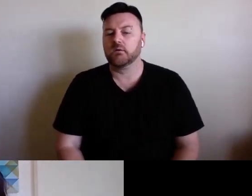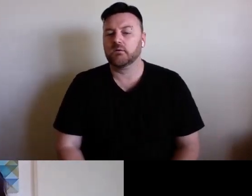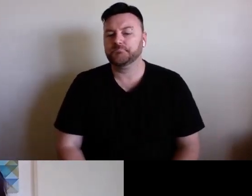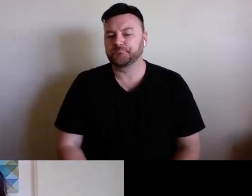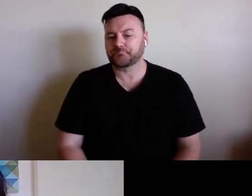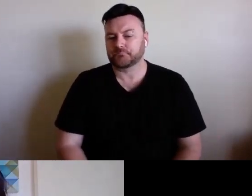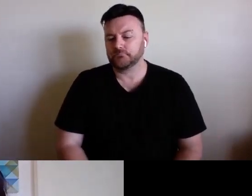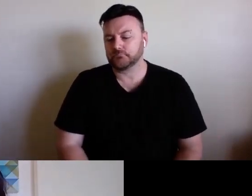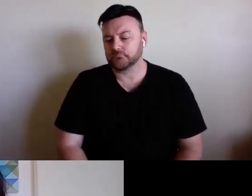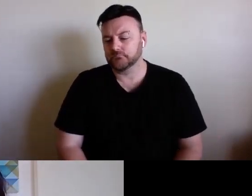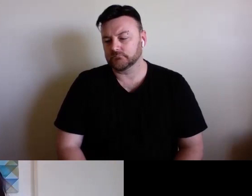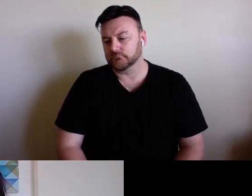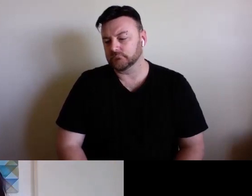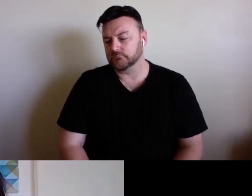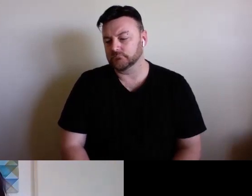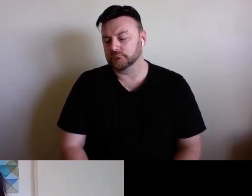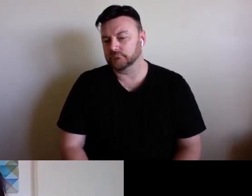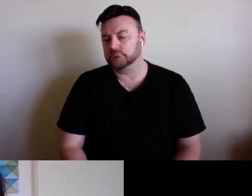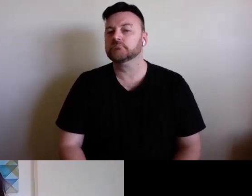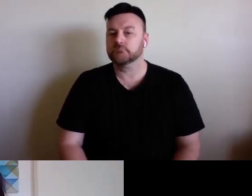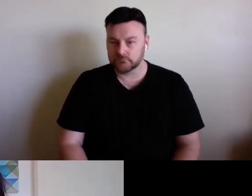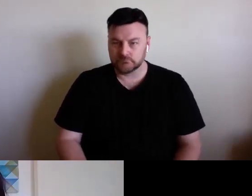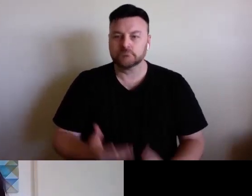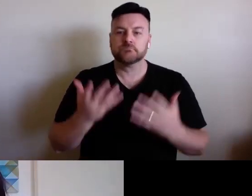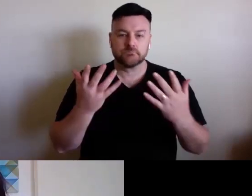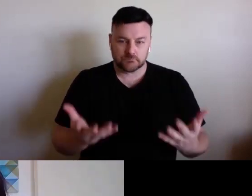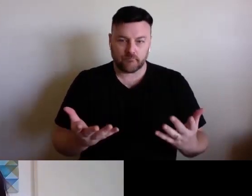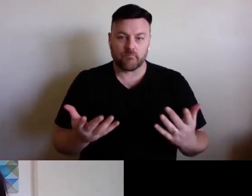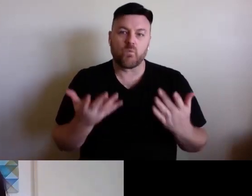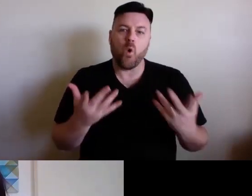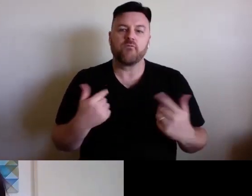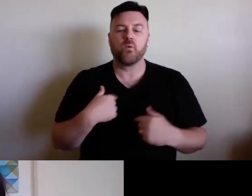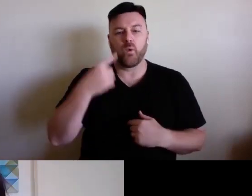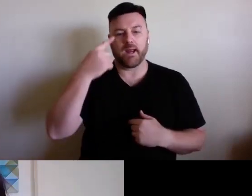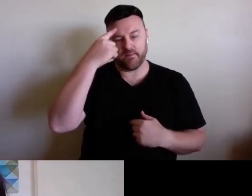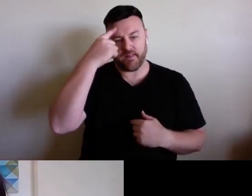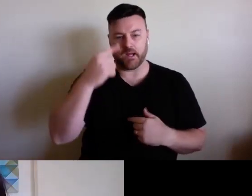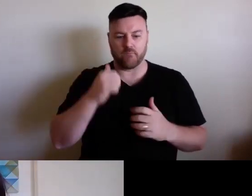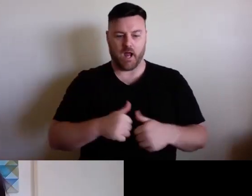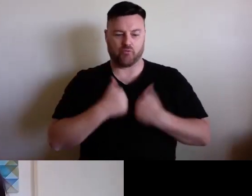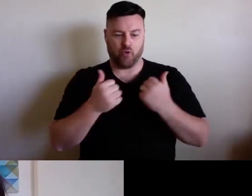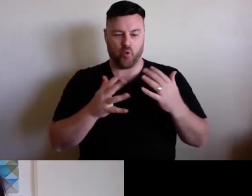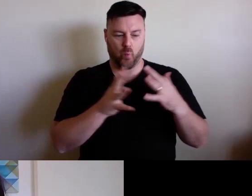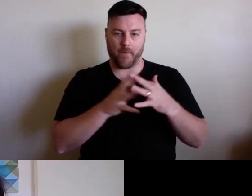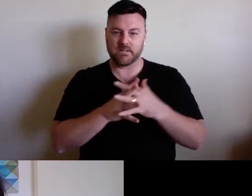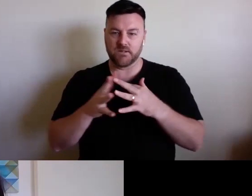own website or whatever it is to sort of share the message. What I